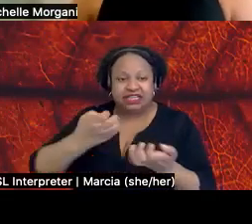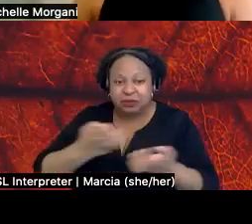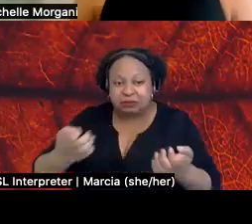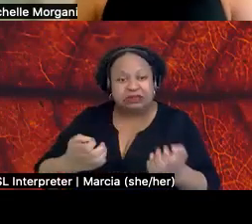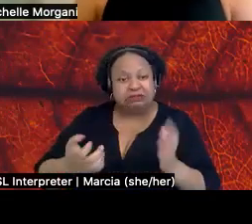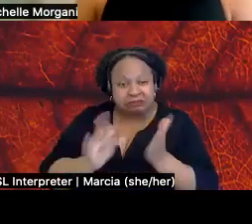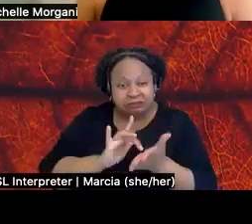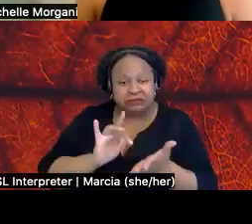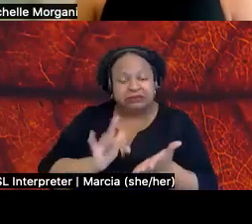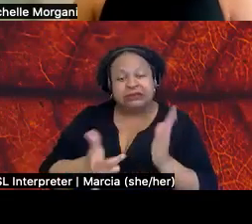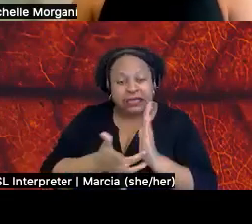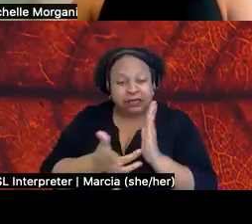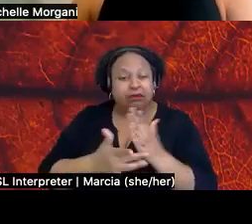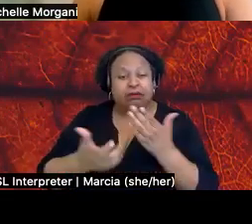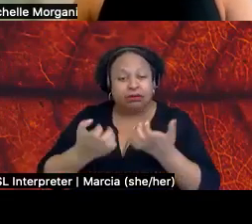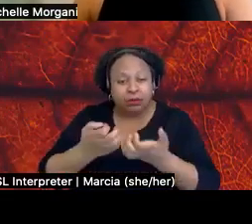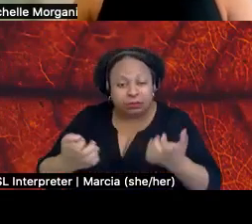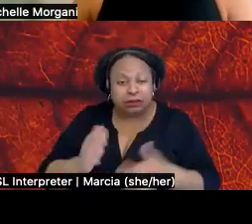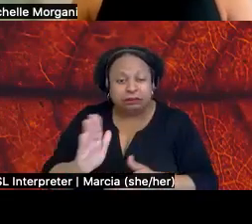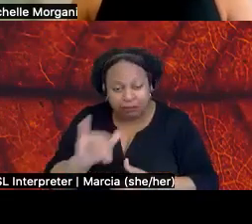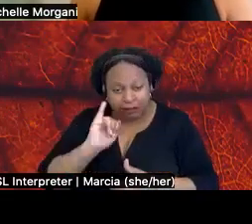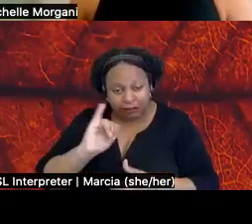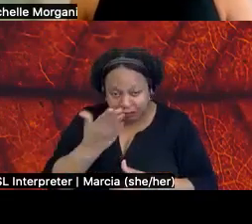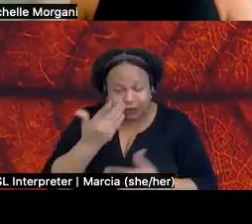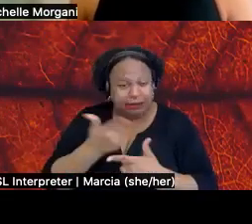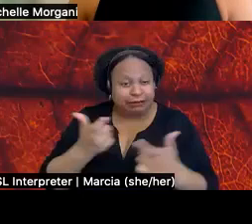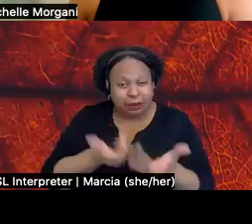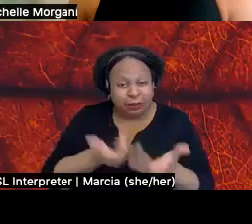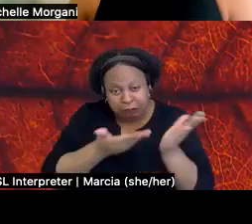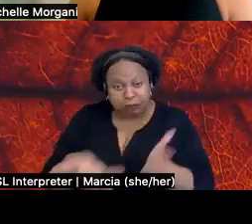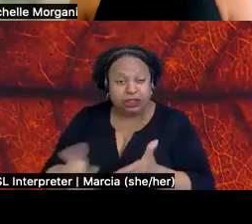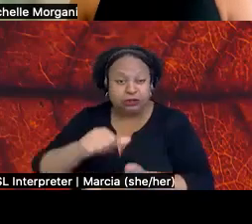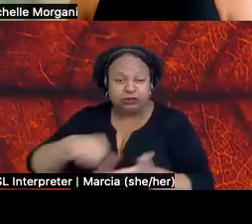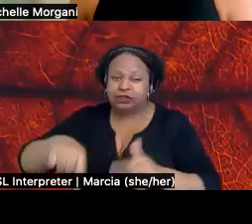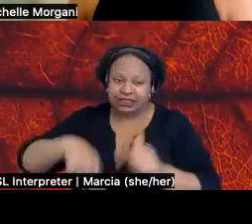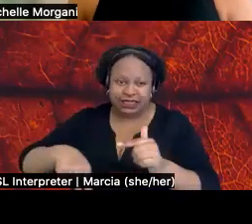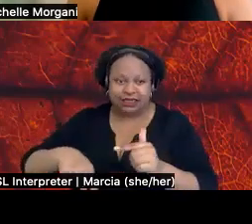The other thing that will be important to do with the students, which I